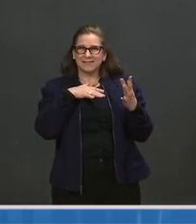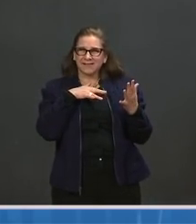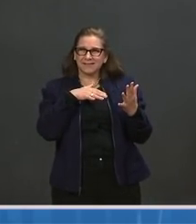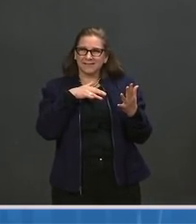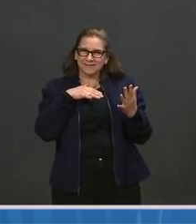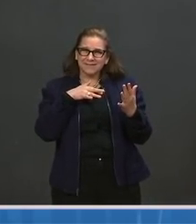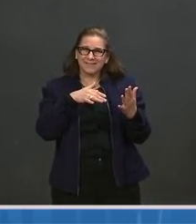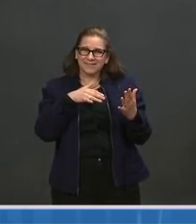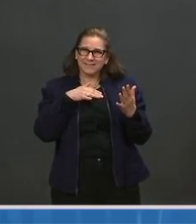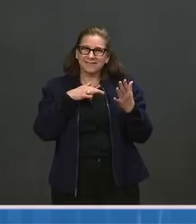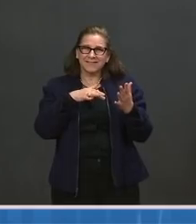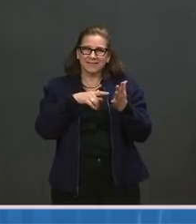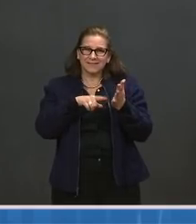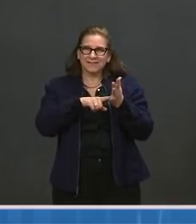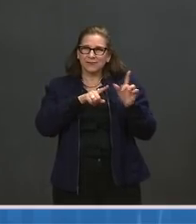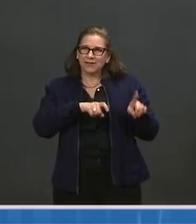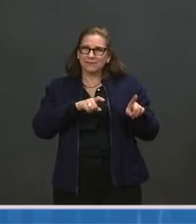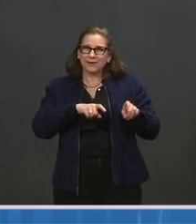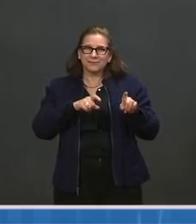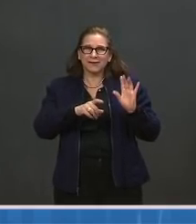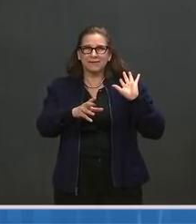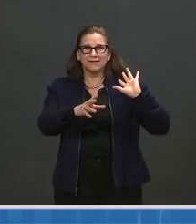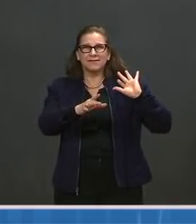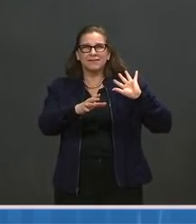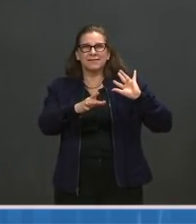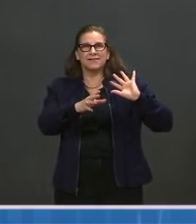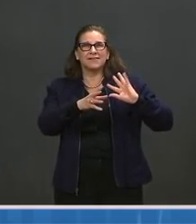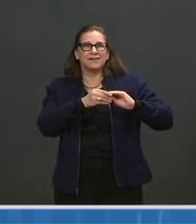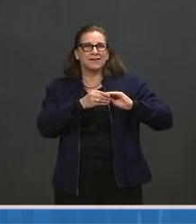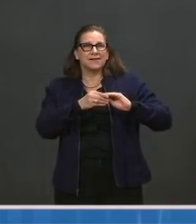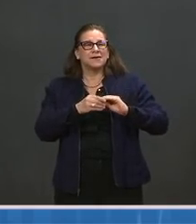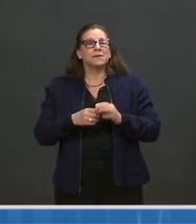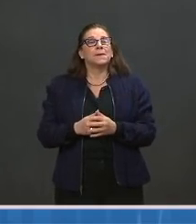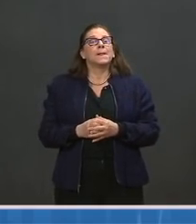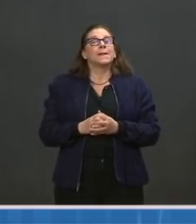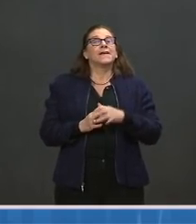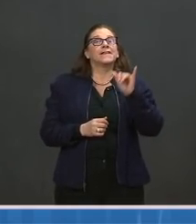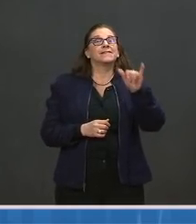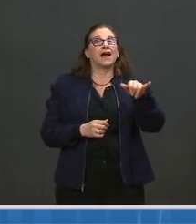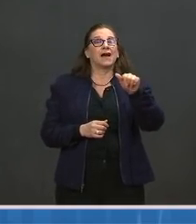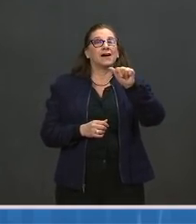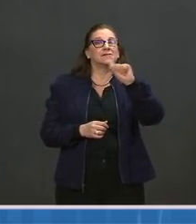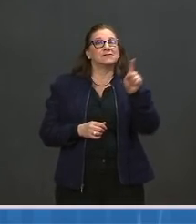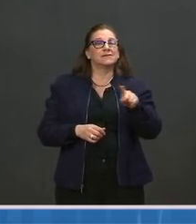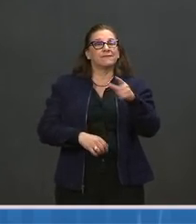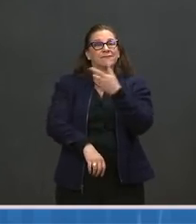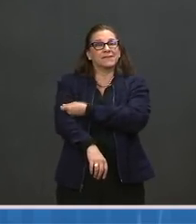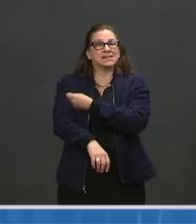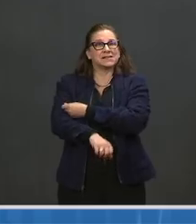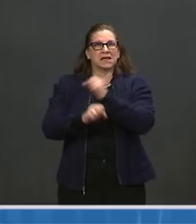And finally, on the last slide: Importantly, this vaccine can be stored, transported, and handled at refrigerator temperatures